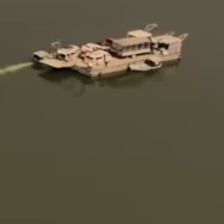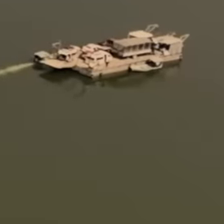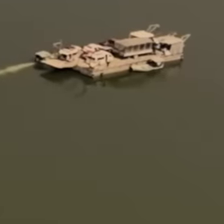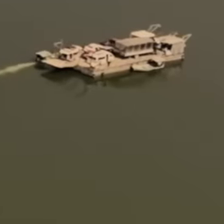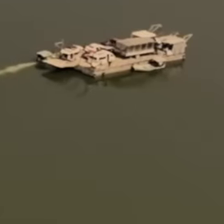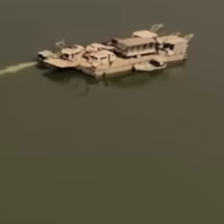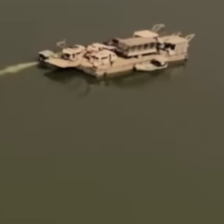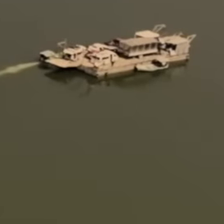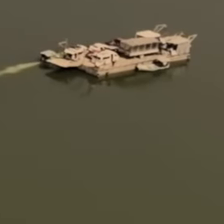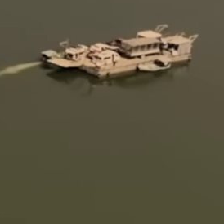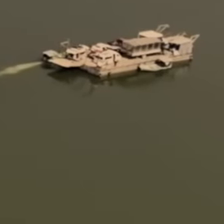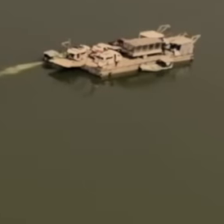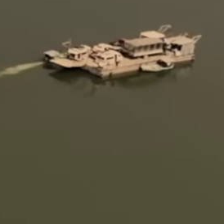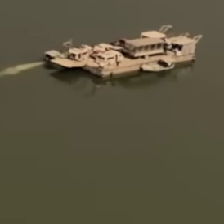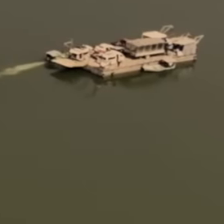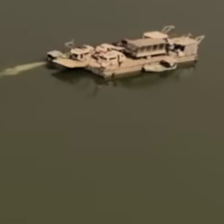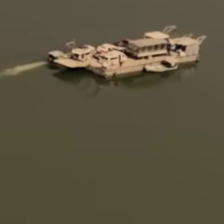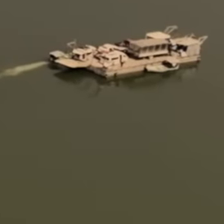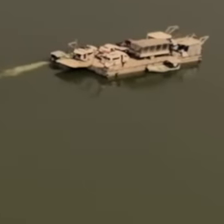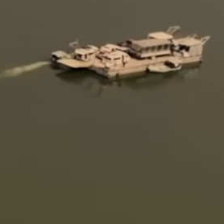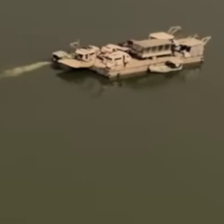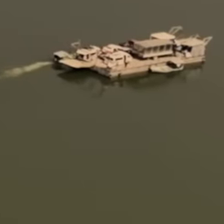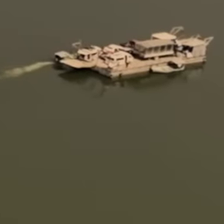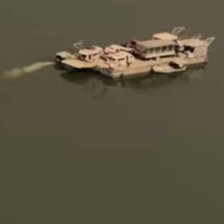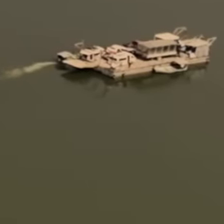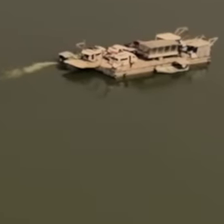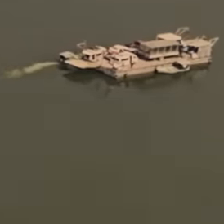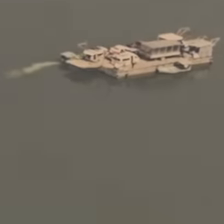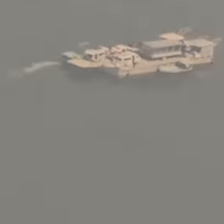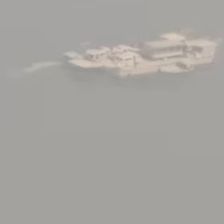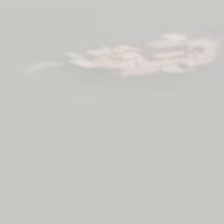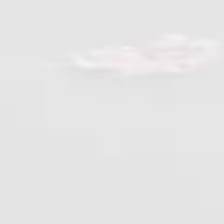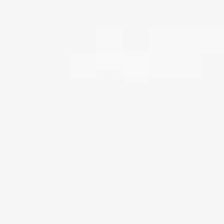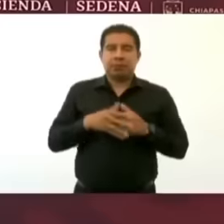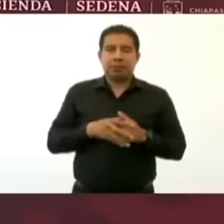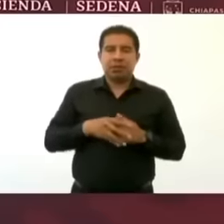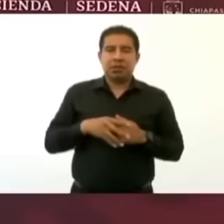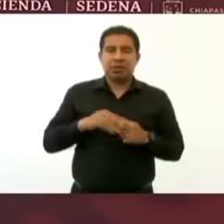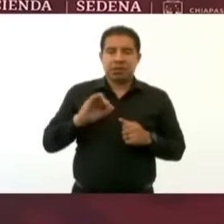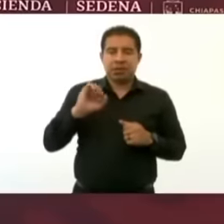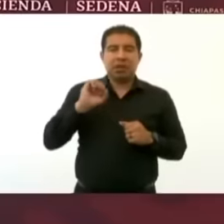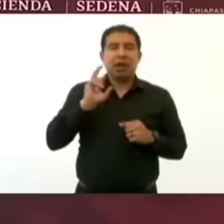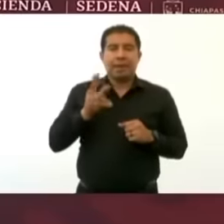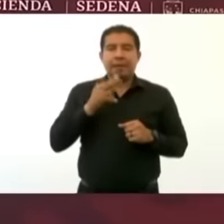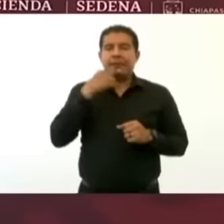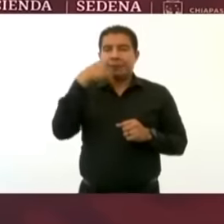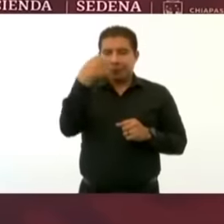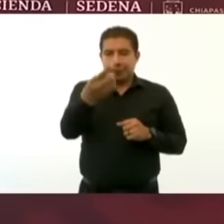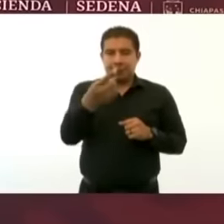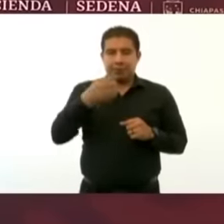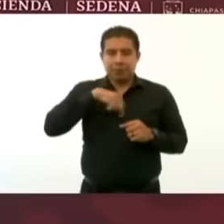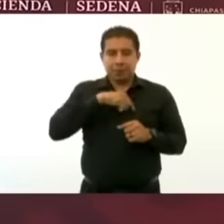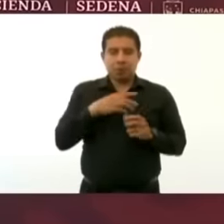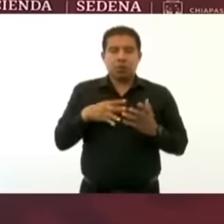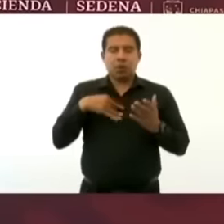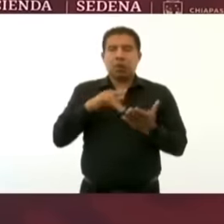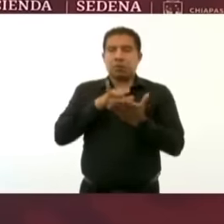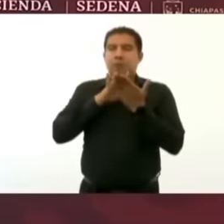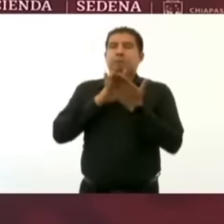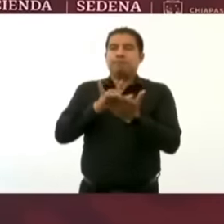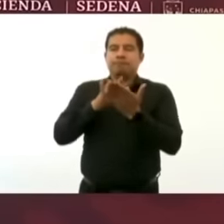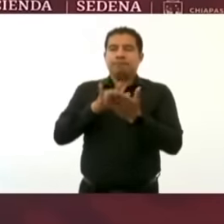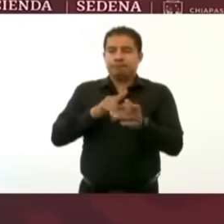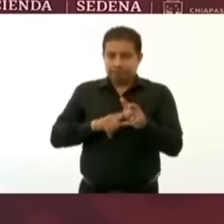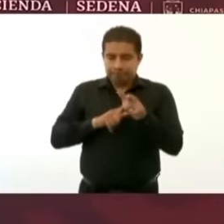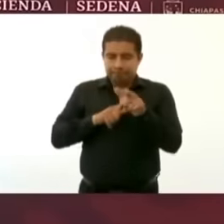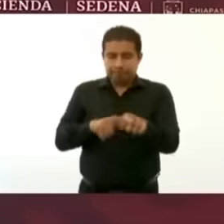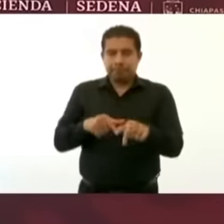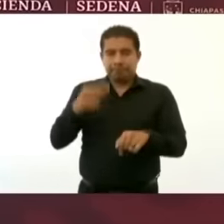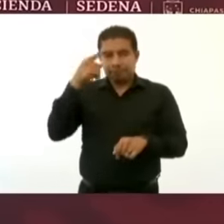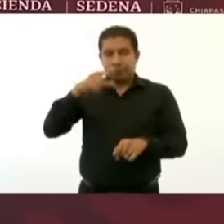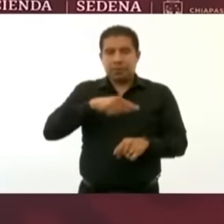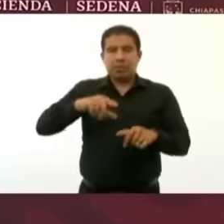two hours it depends on how much time we have to spend we will continue supporting Chiapas in all the